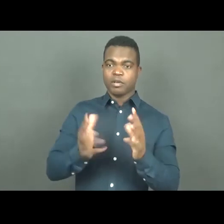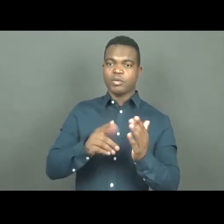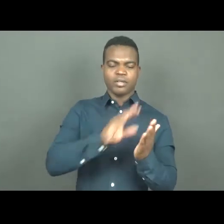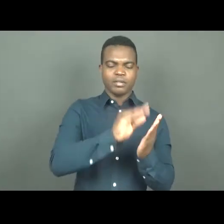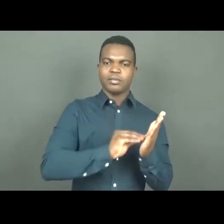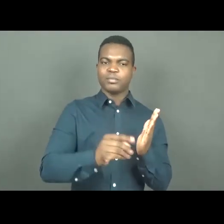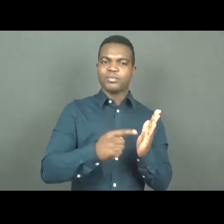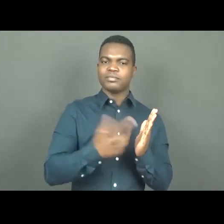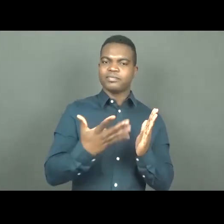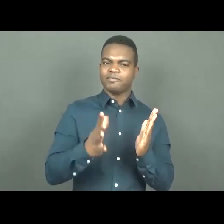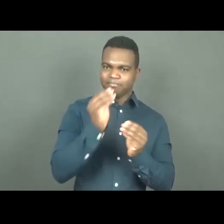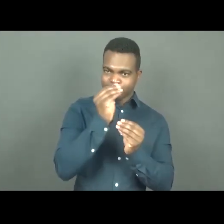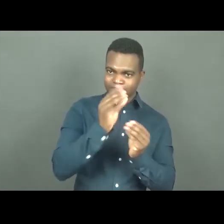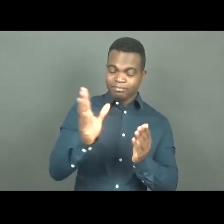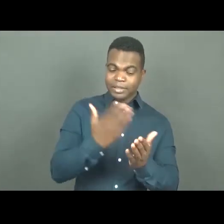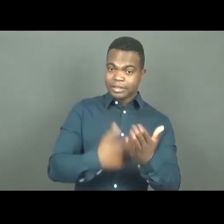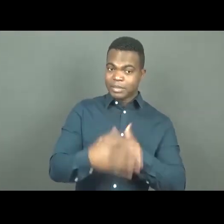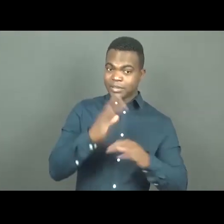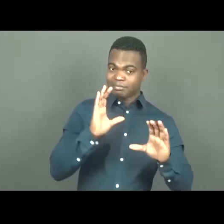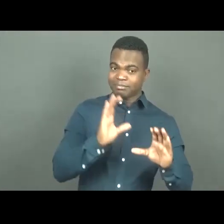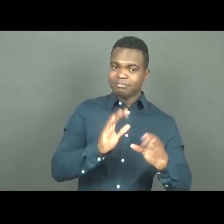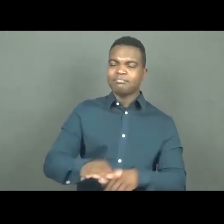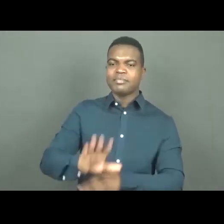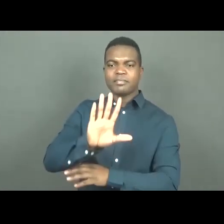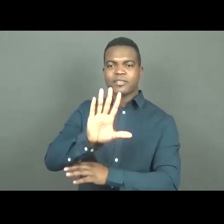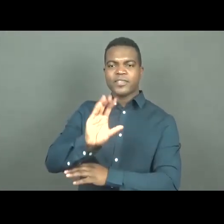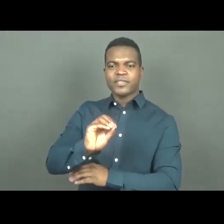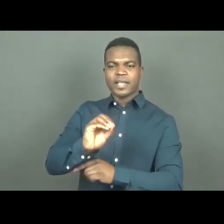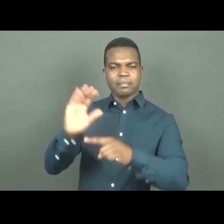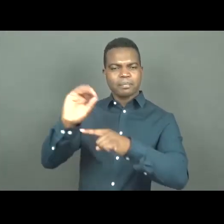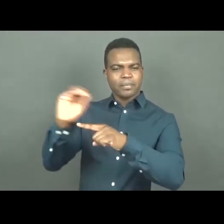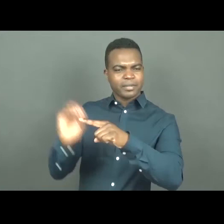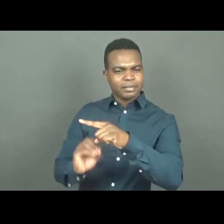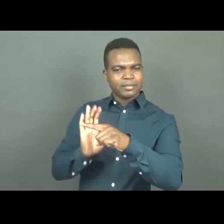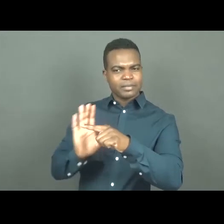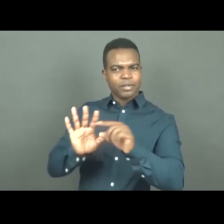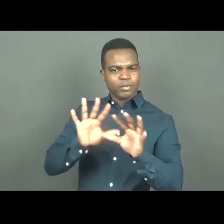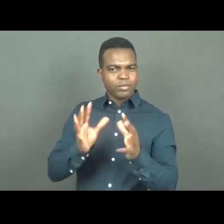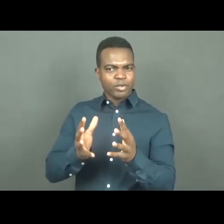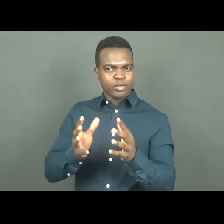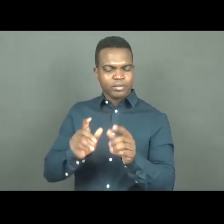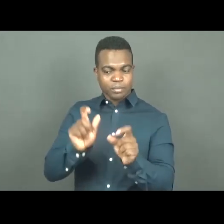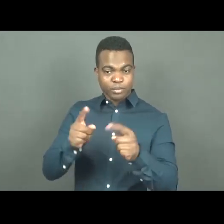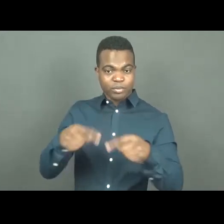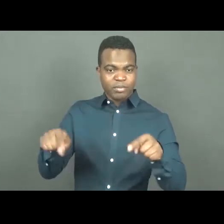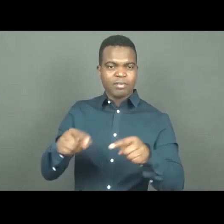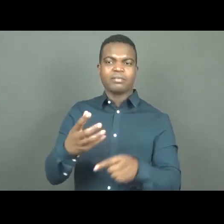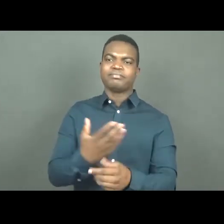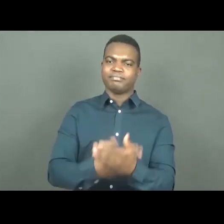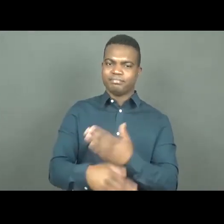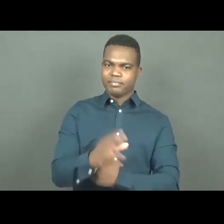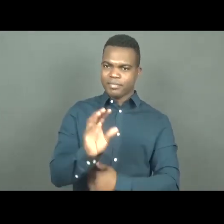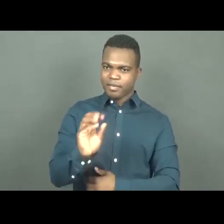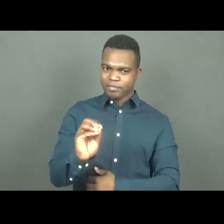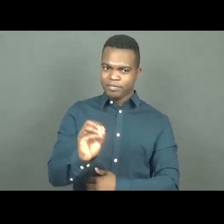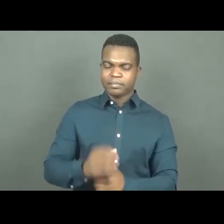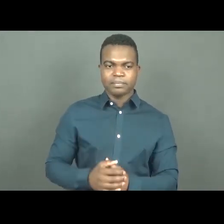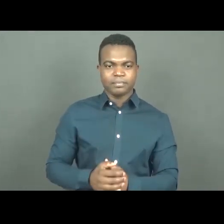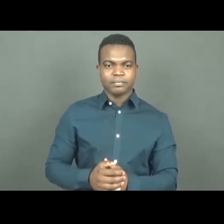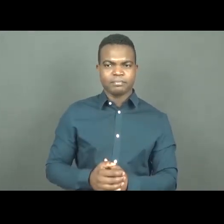80% live in low and middle-income countries. Persons with disabilities often lack access